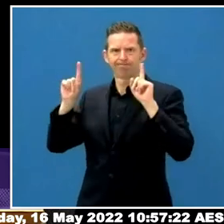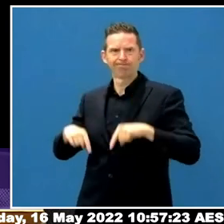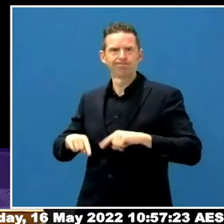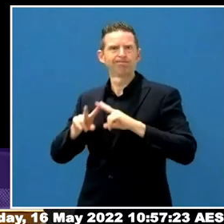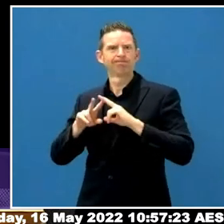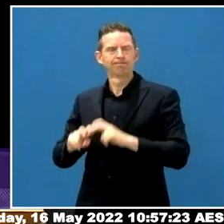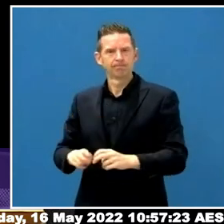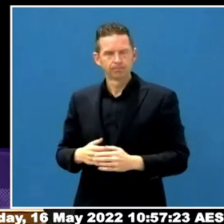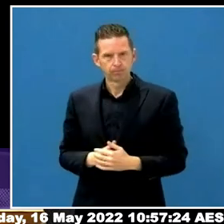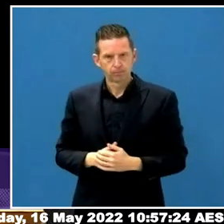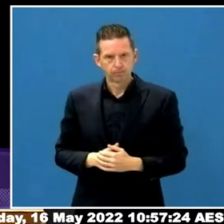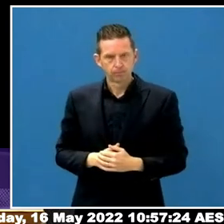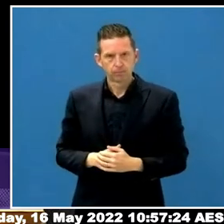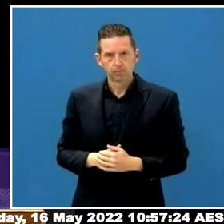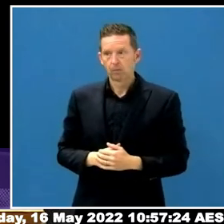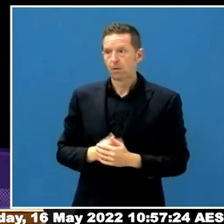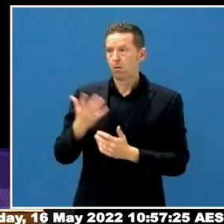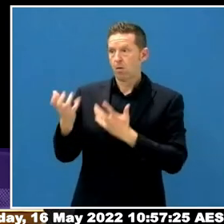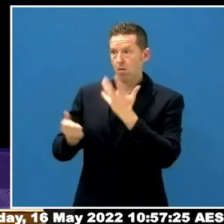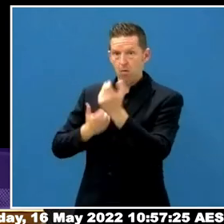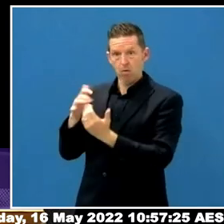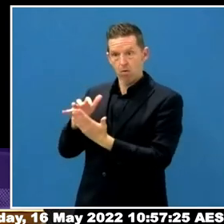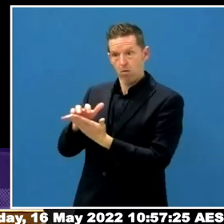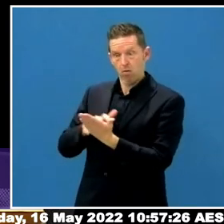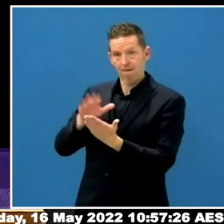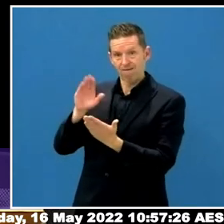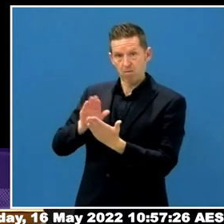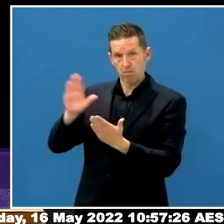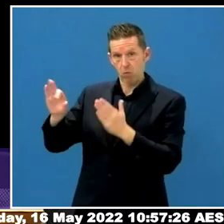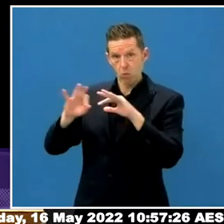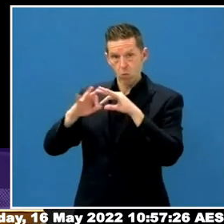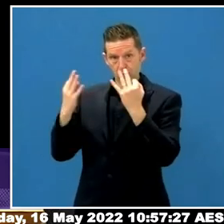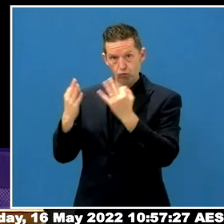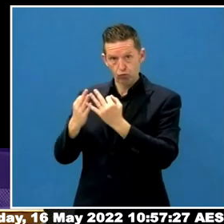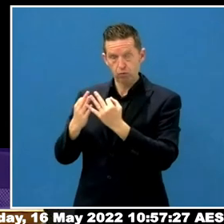The written responses provided will be spoken to at this hearing by three witnesses